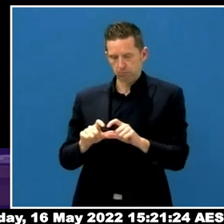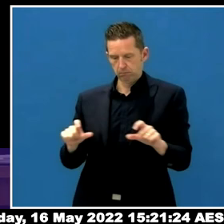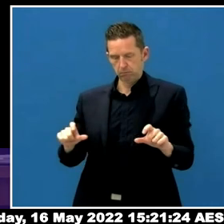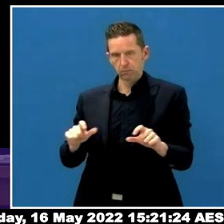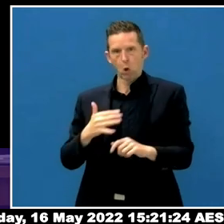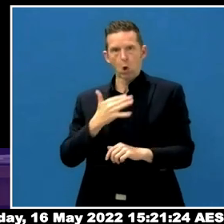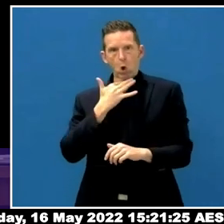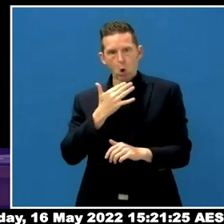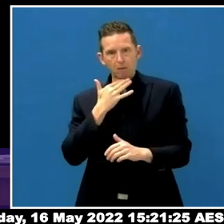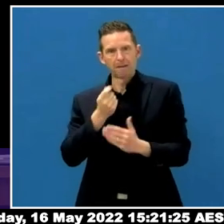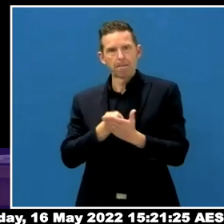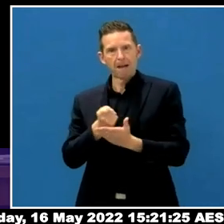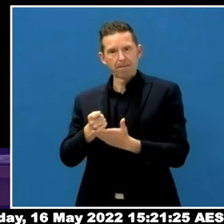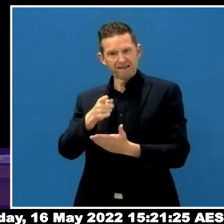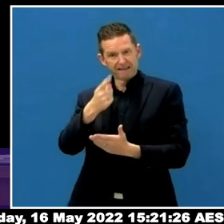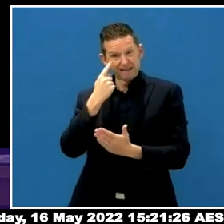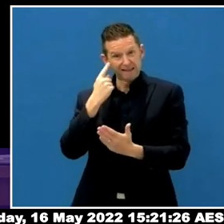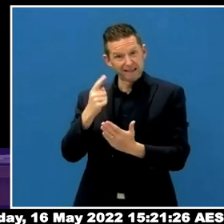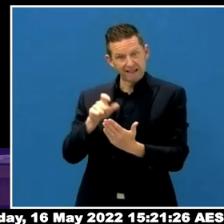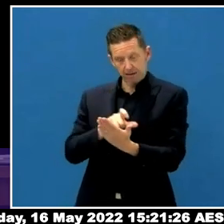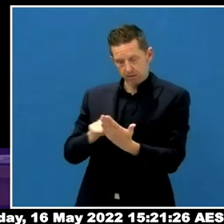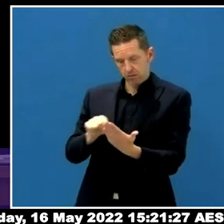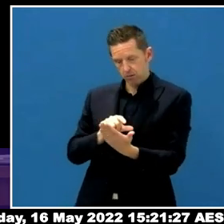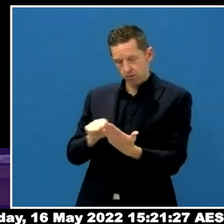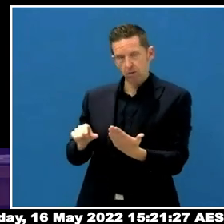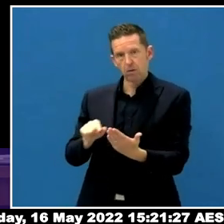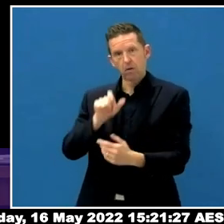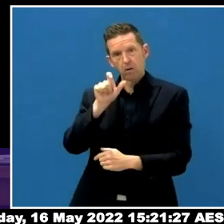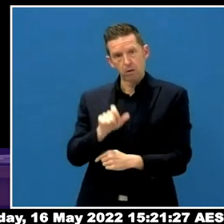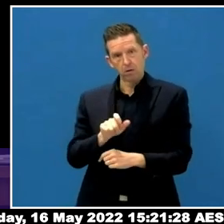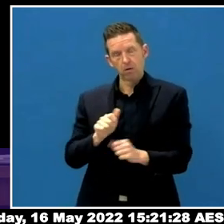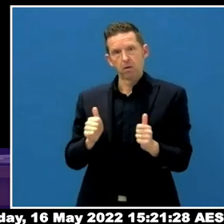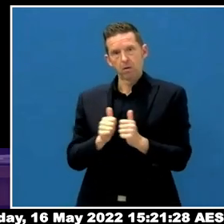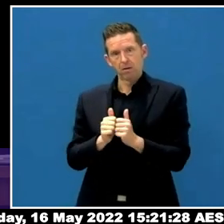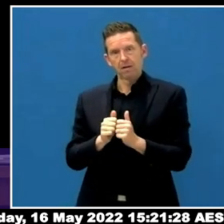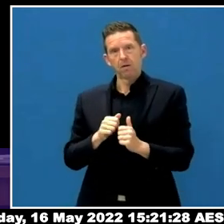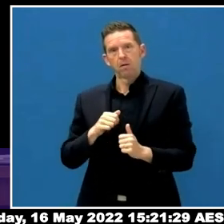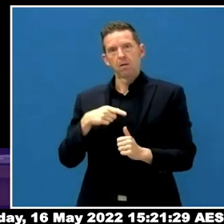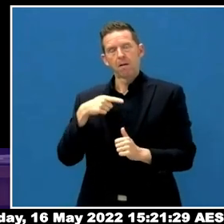says: "The participant agree to be personally liable to Afford for the cost of